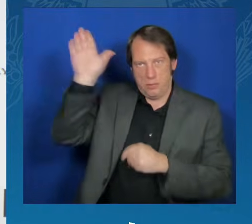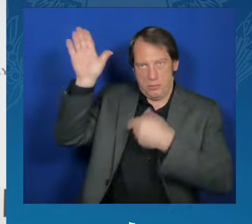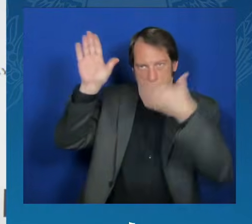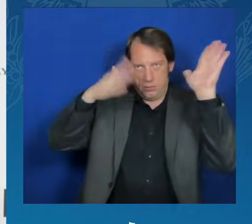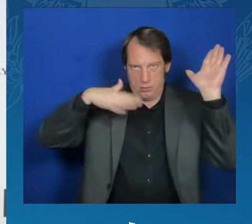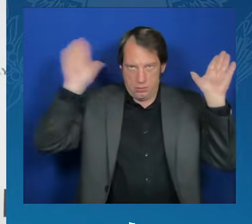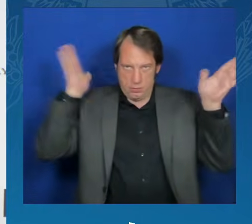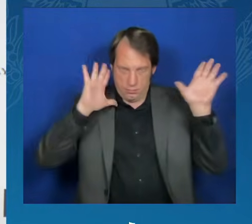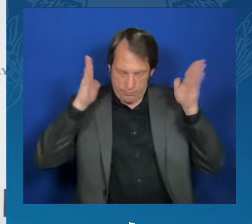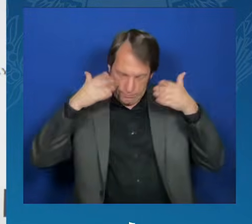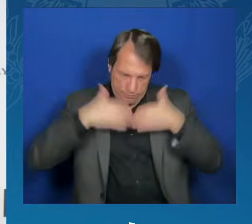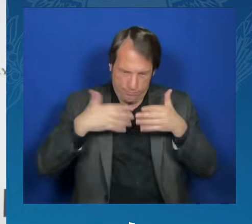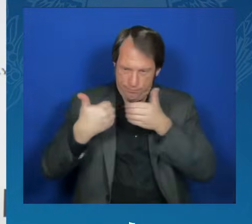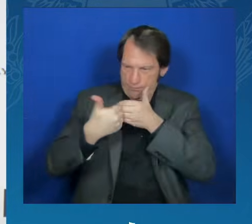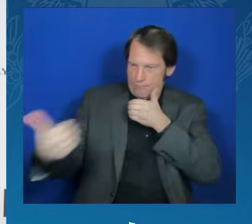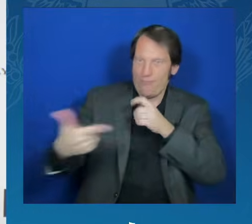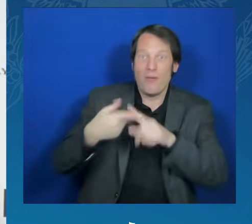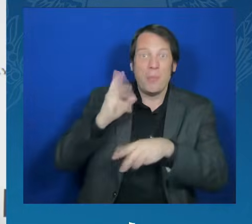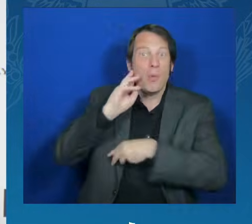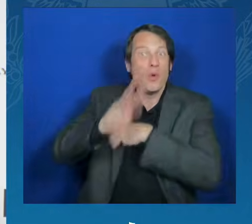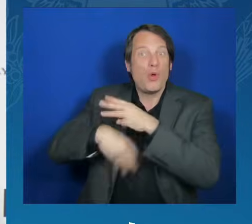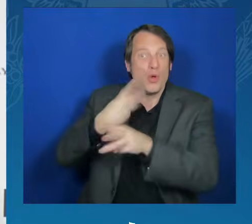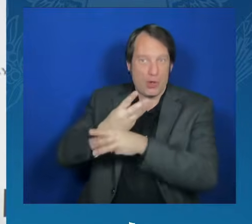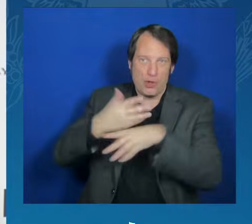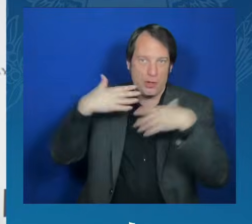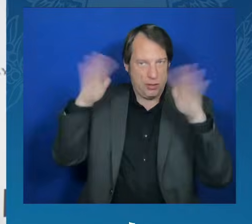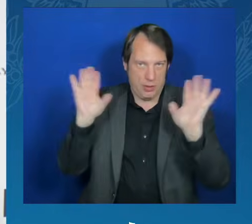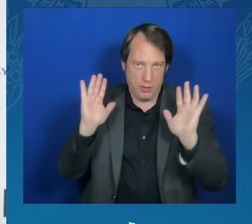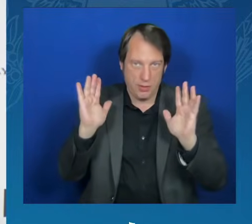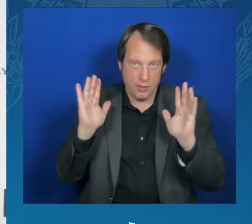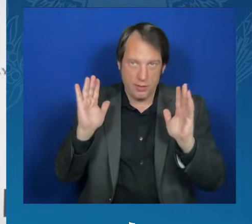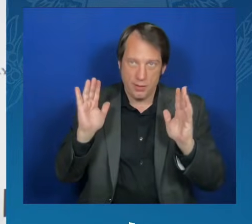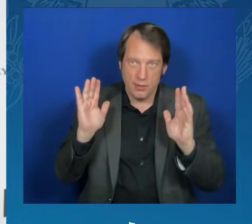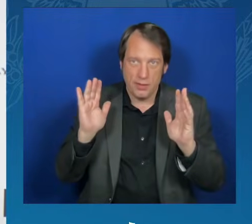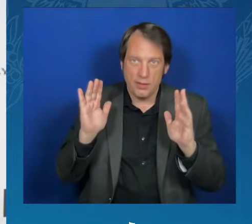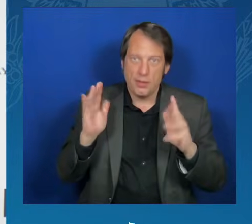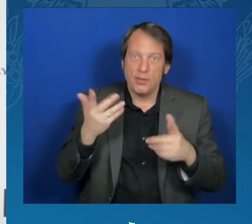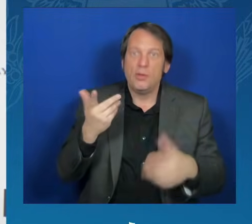to flout common understandings among nations,